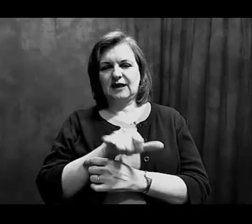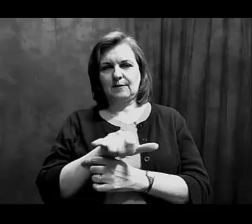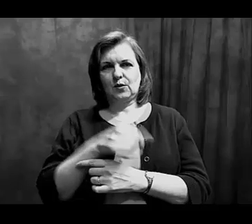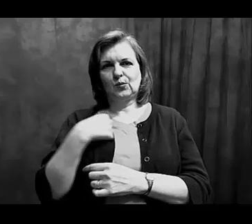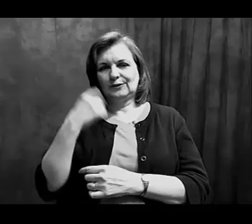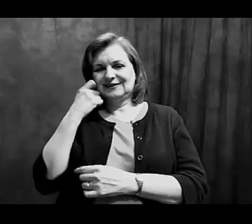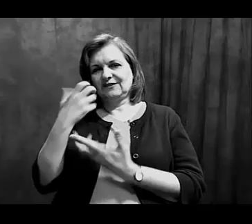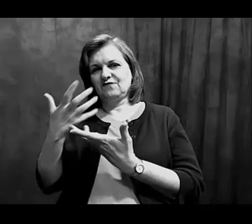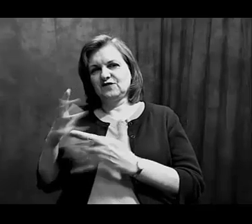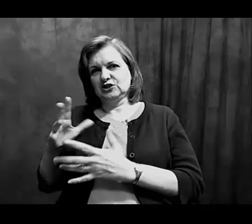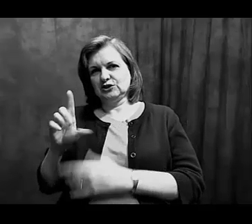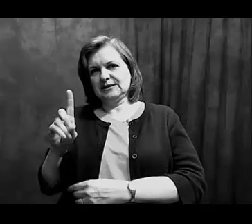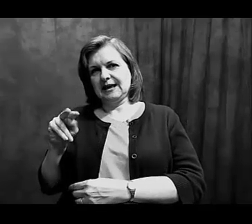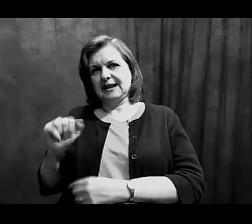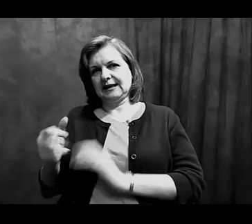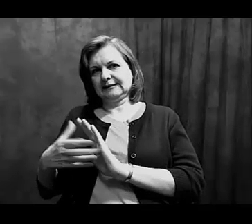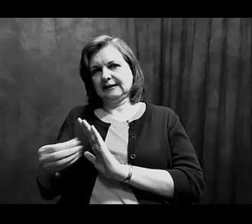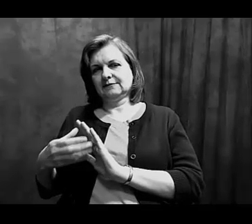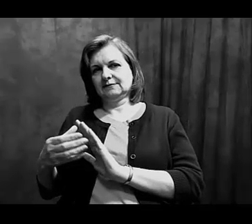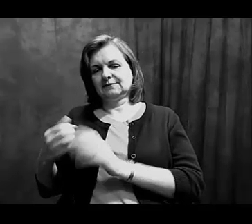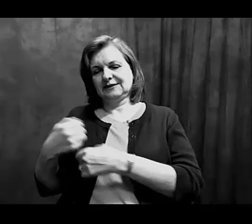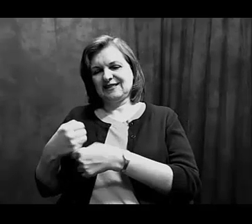so they have to be replicated at this point